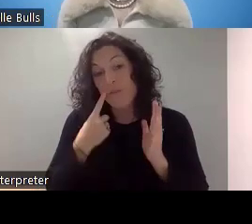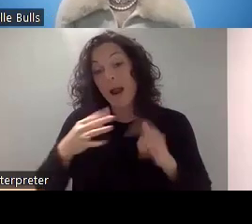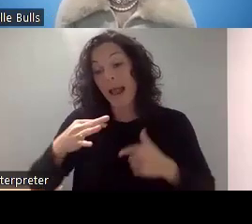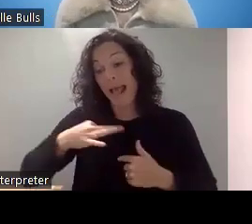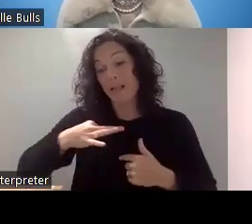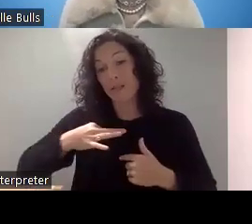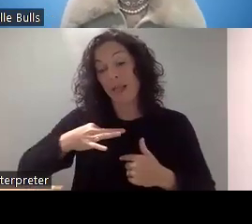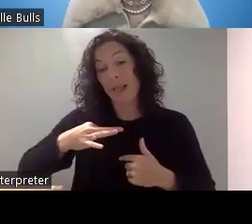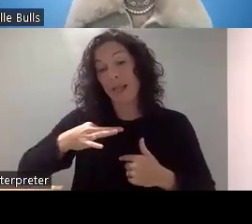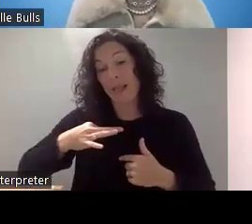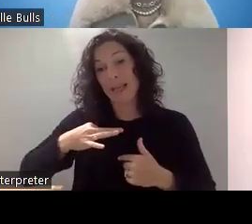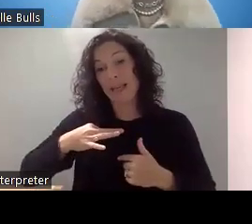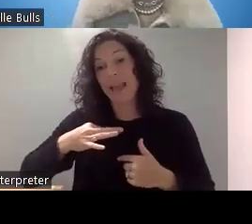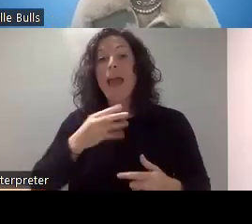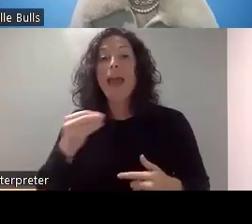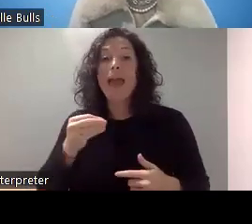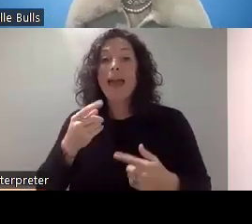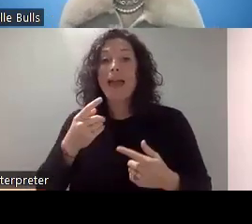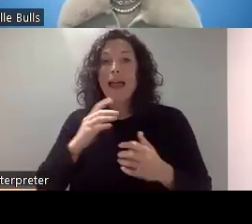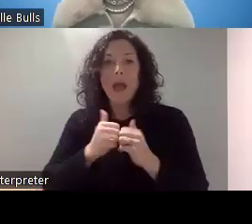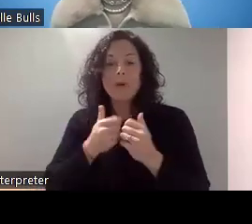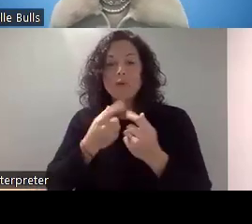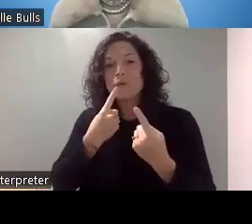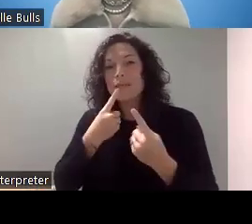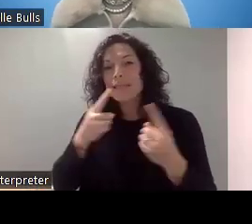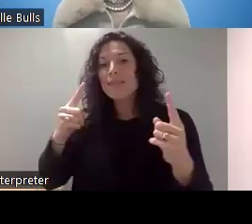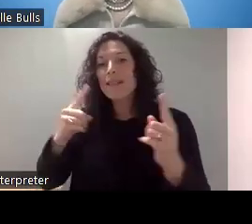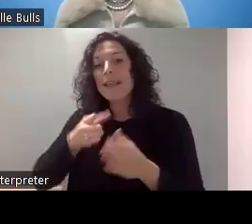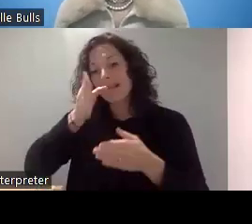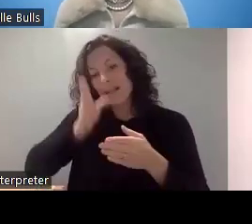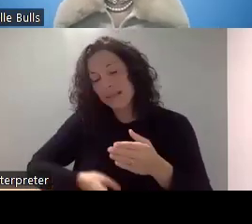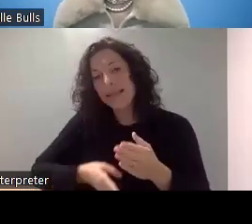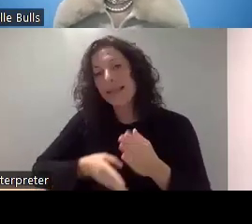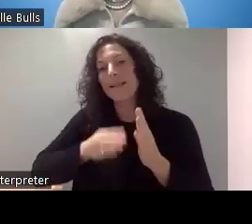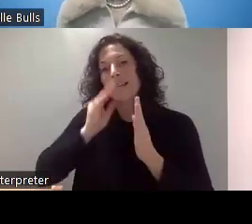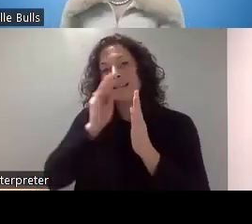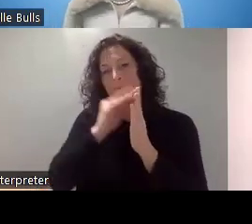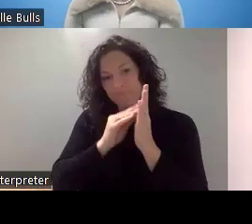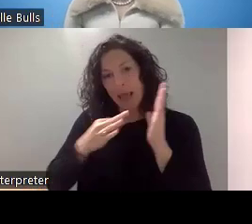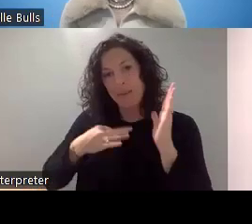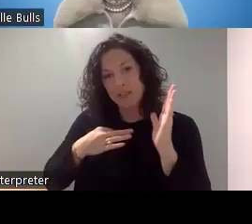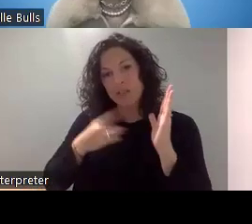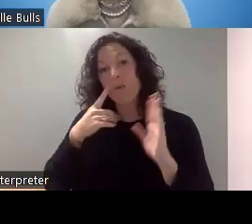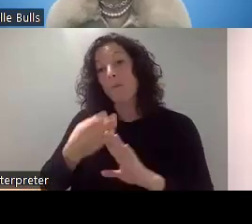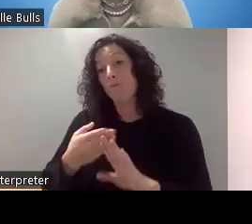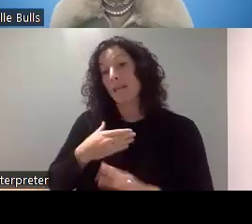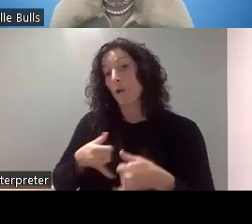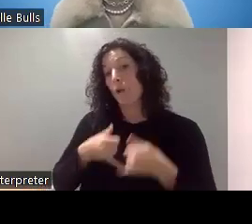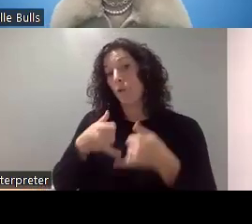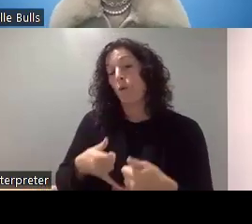and successfully completing an application for your pre-award policies